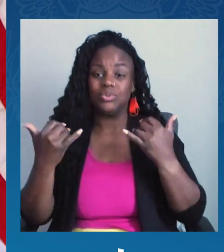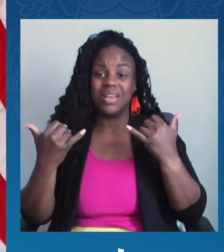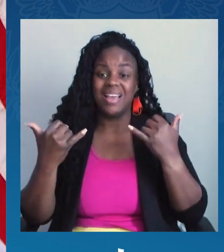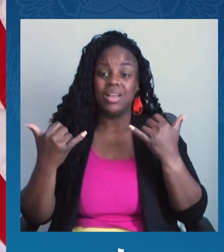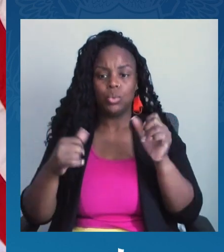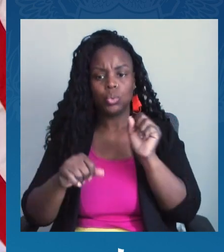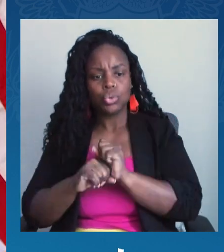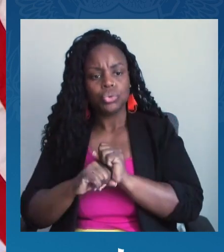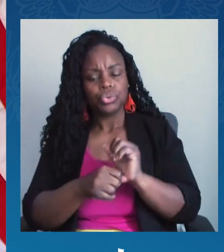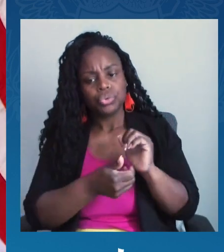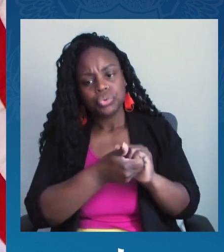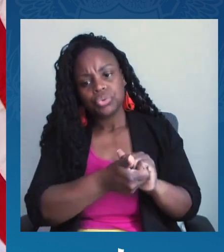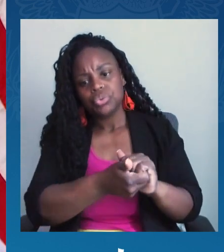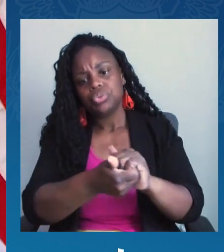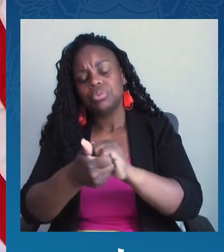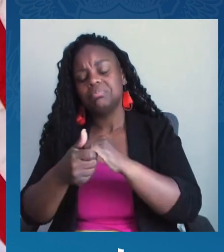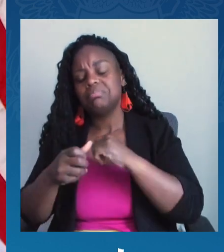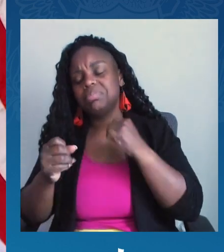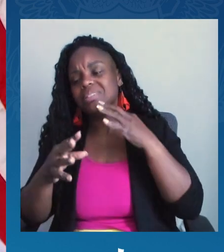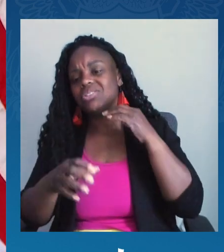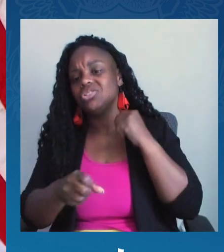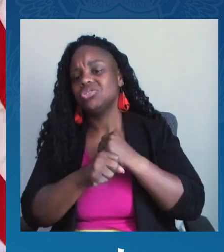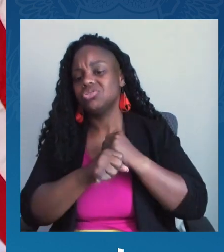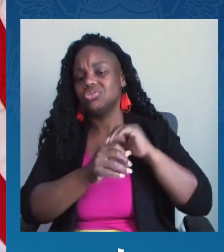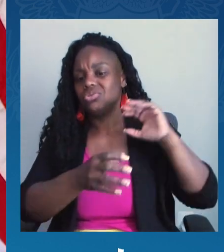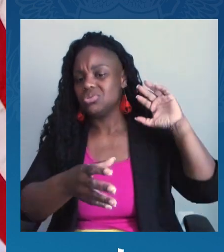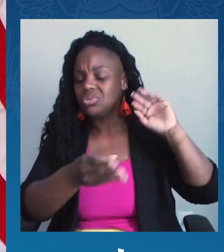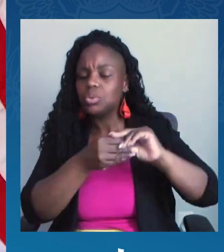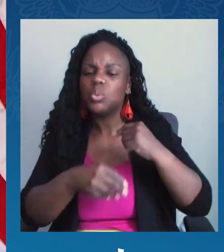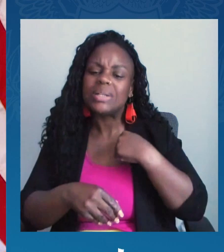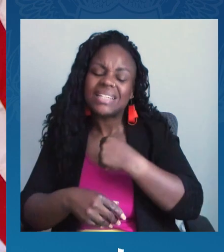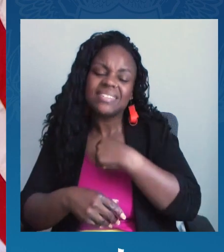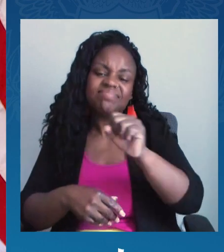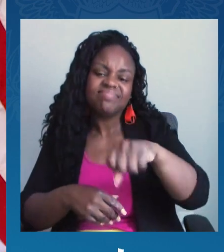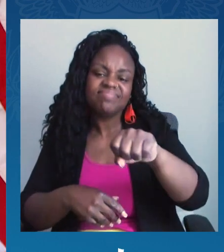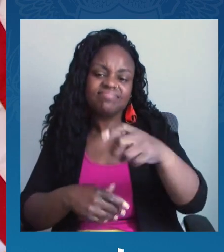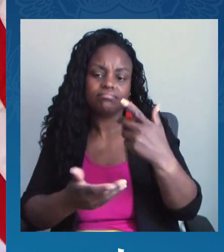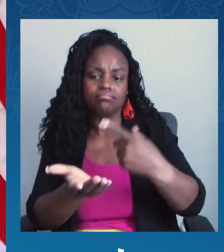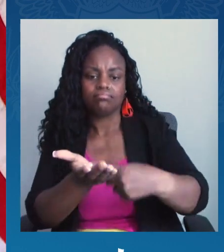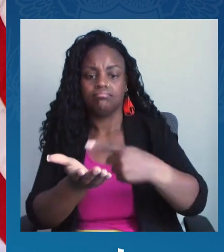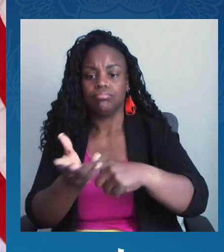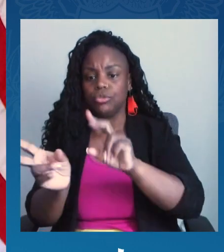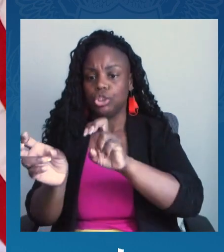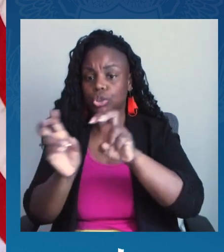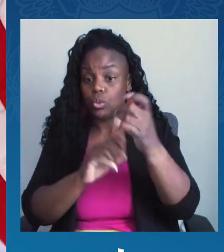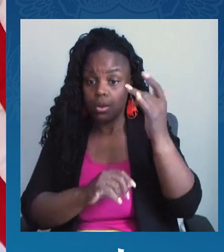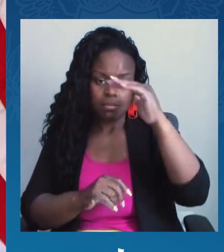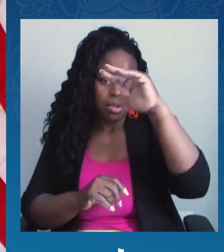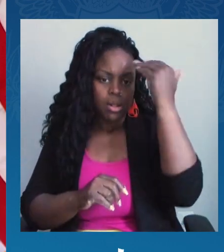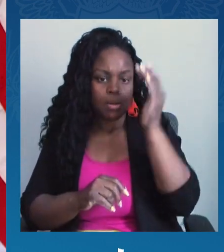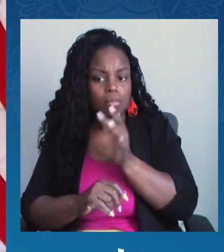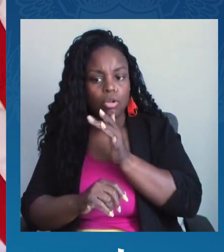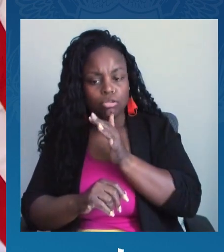We've been able to bring the issue of black maternal mortality to the stage of the White House together.